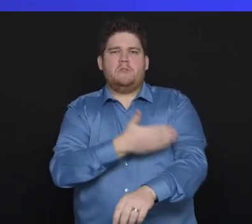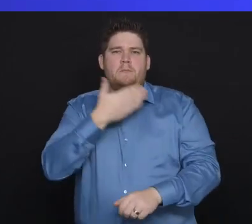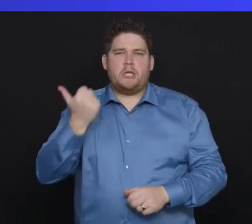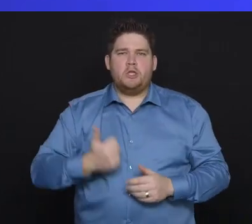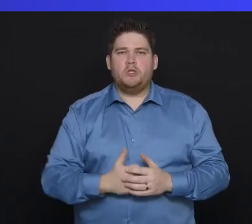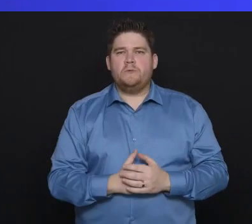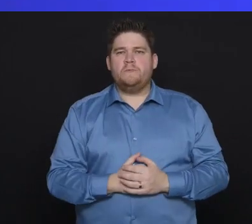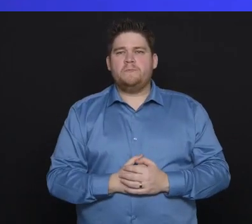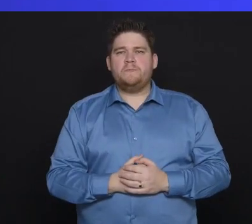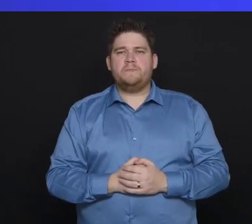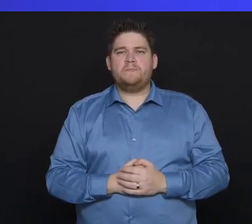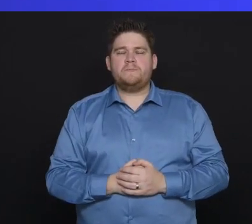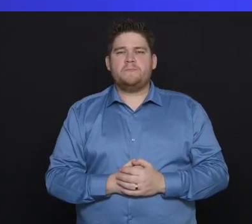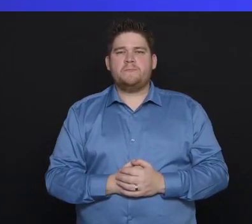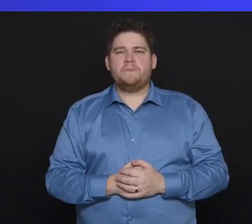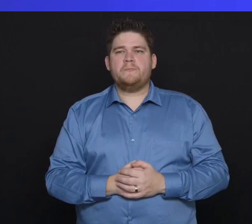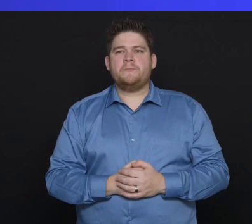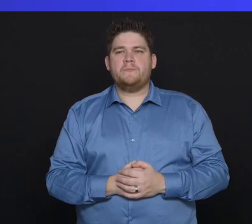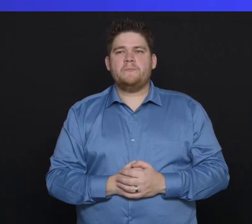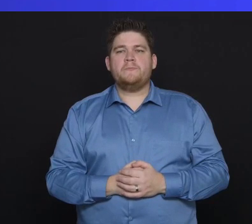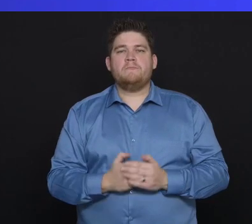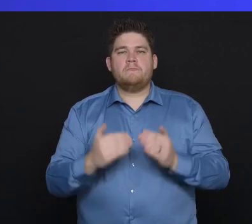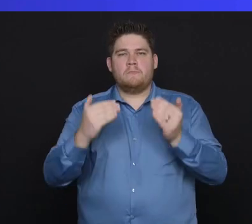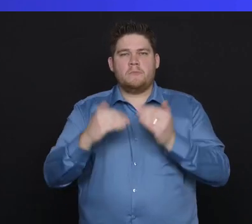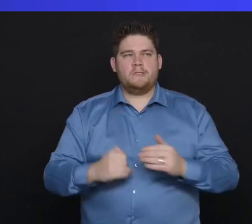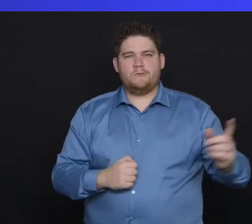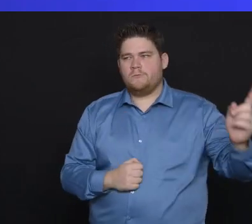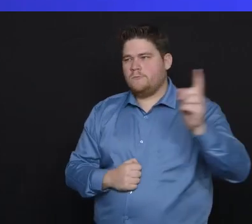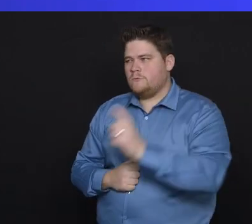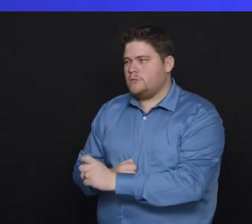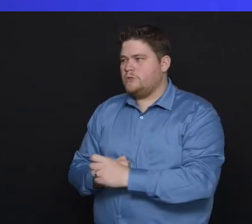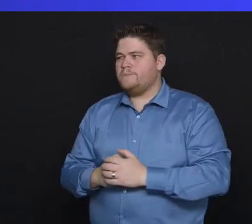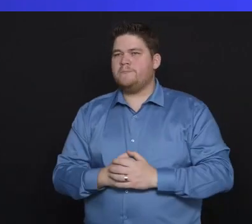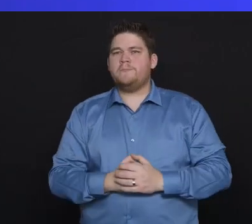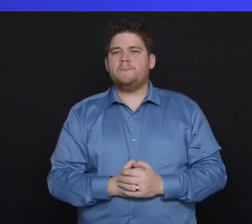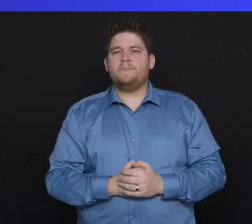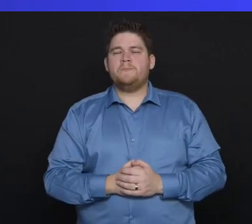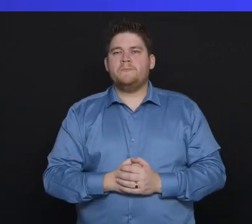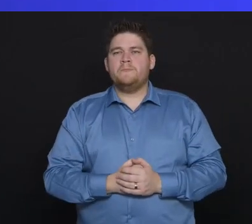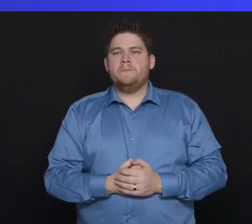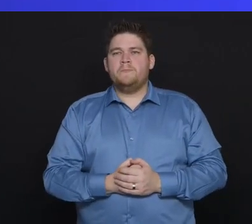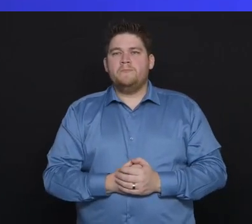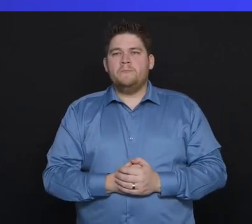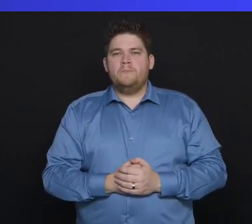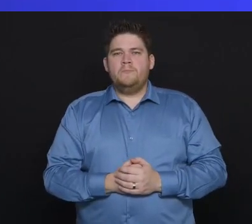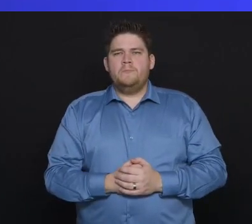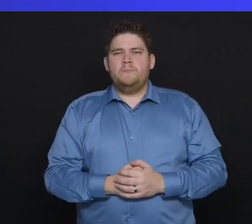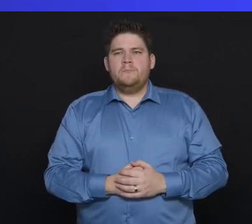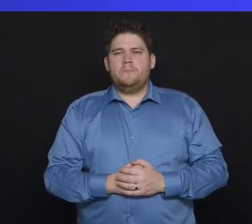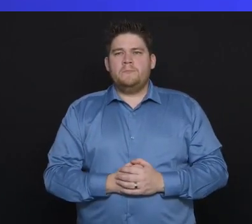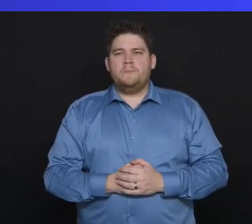I'd say first of all that the work that's been done since we put our emergency response